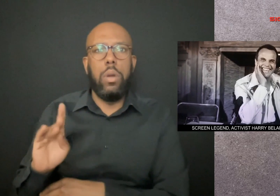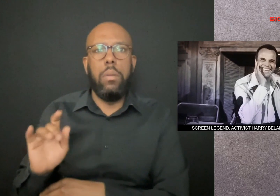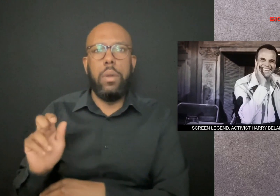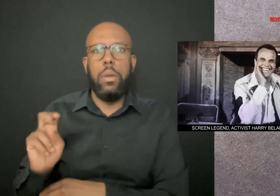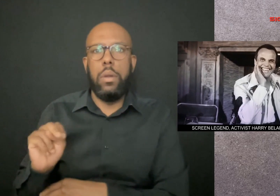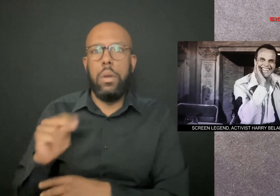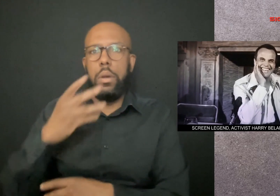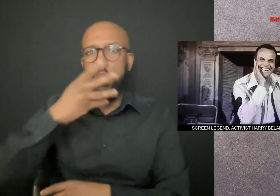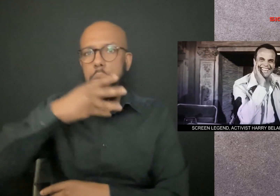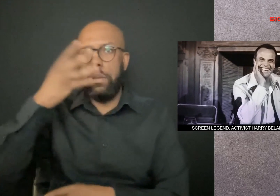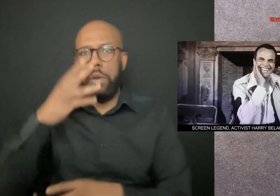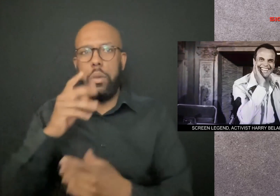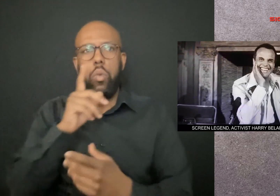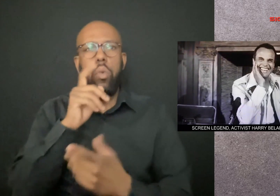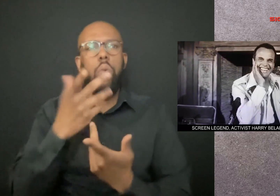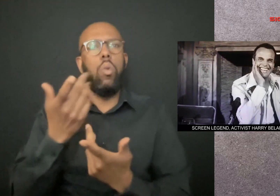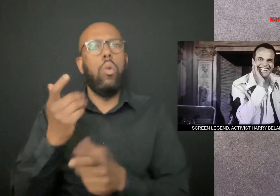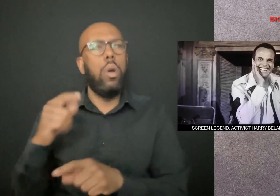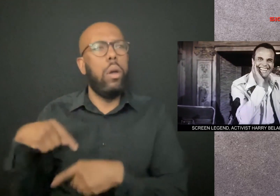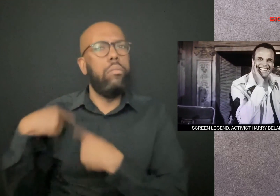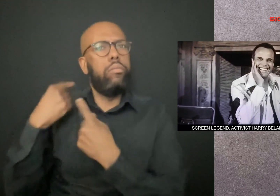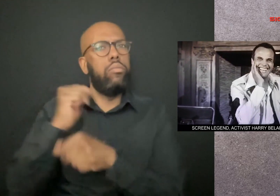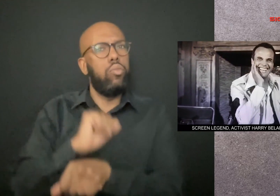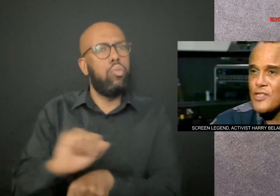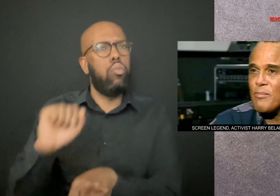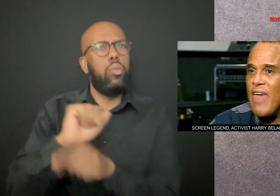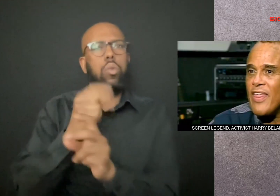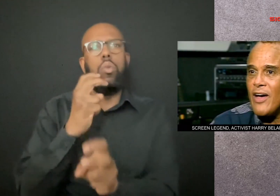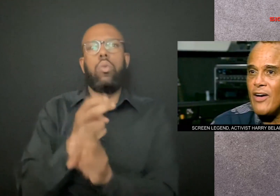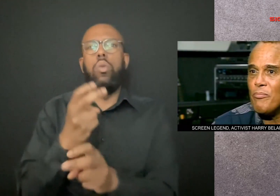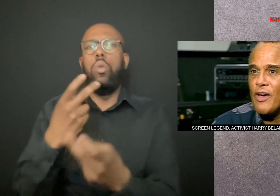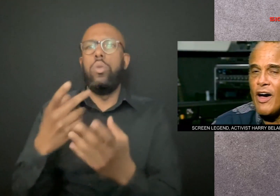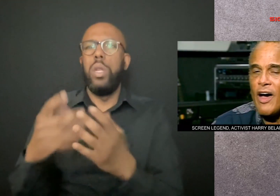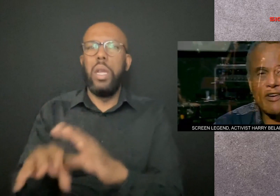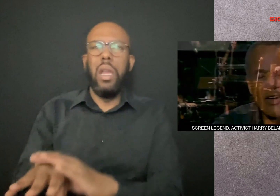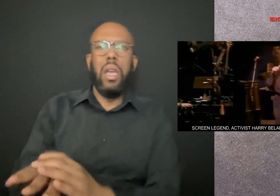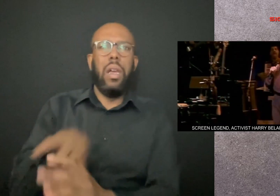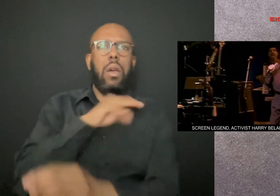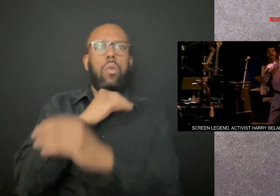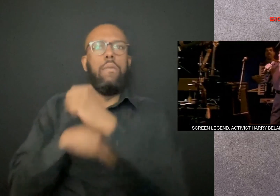Belafonte was the son of Caribbean immigrants who worked hard to pull